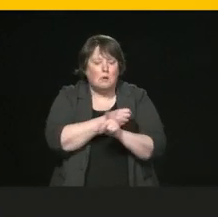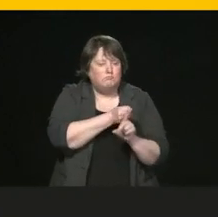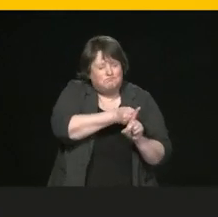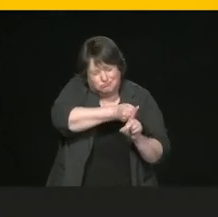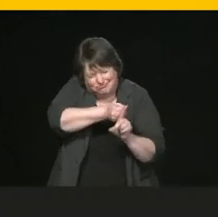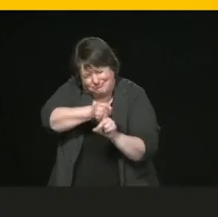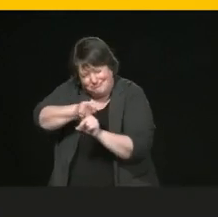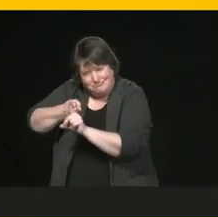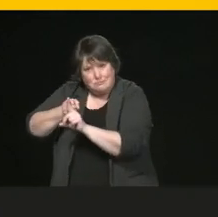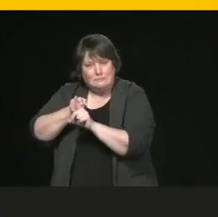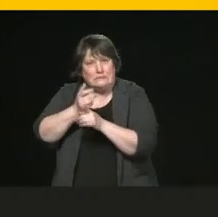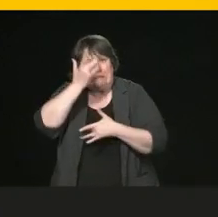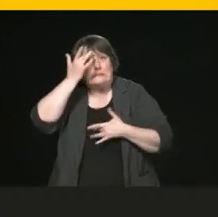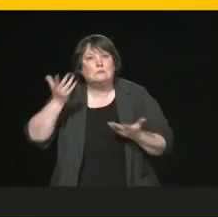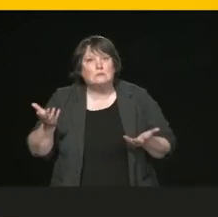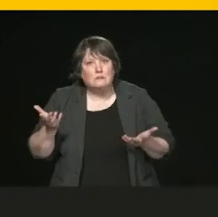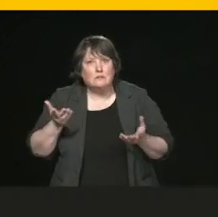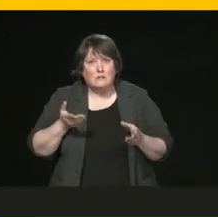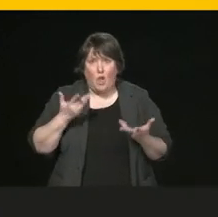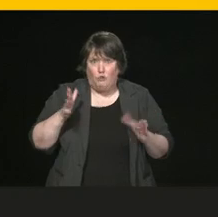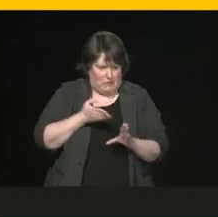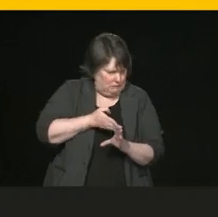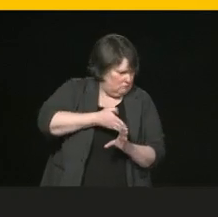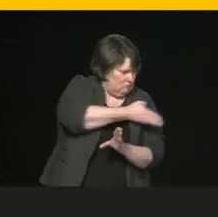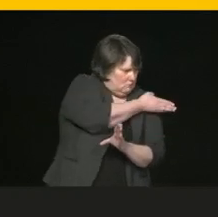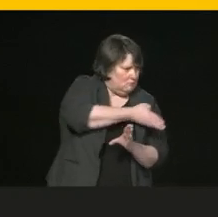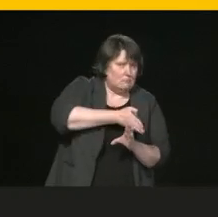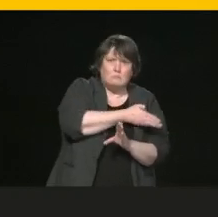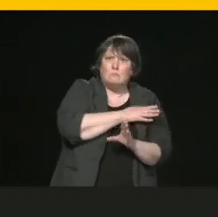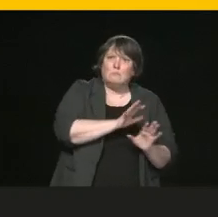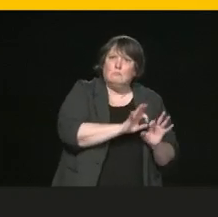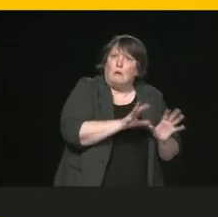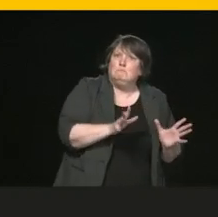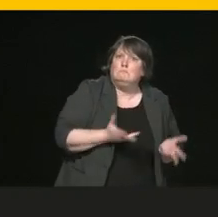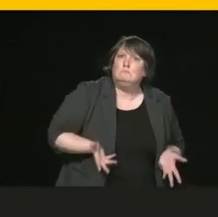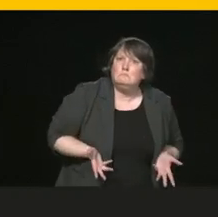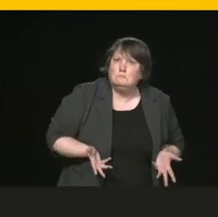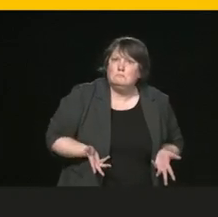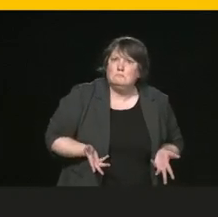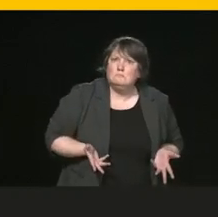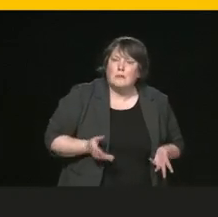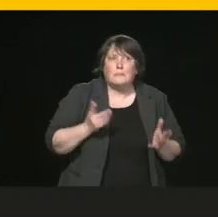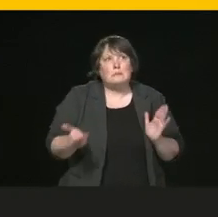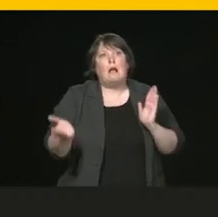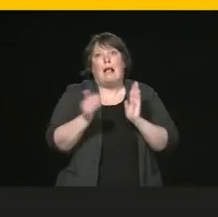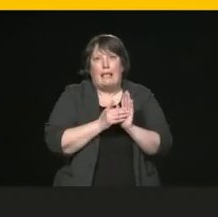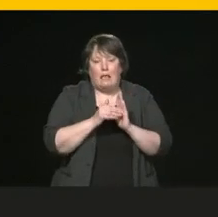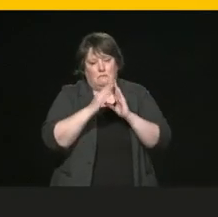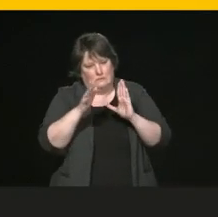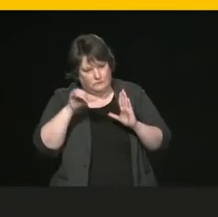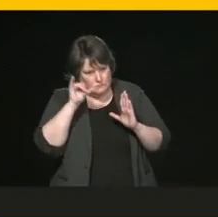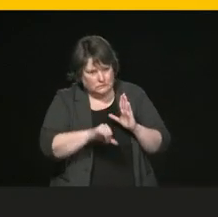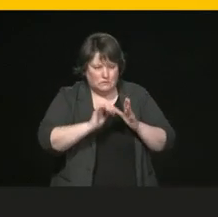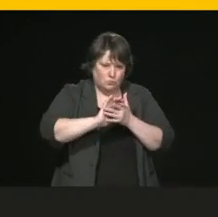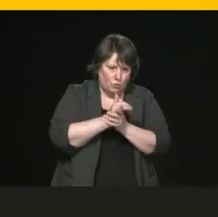SITUATION THAN RIGHT NOW. AND ALL WE WILL HAVE DONE AND EVERYTHING WE'VE BEEN DOING FOR